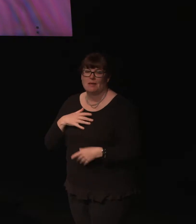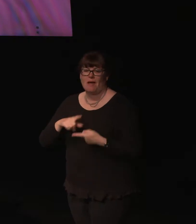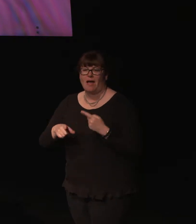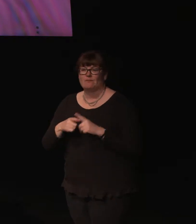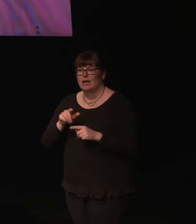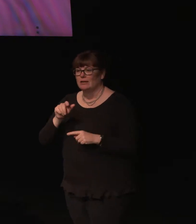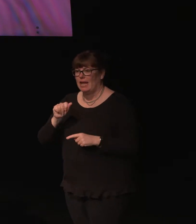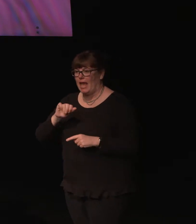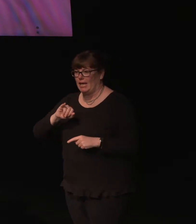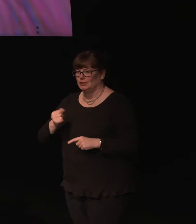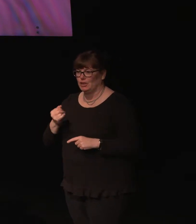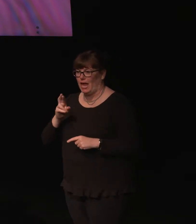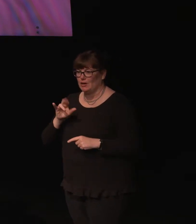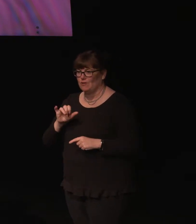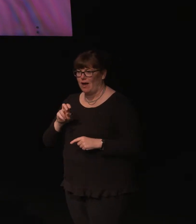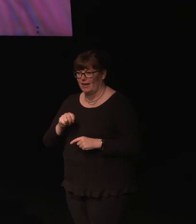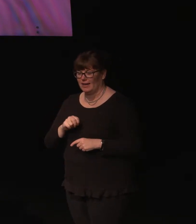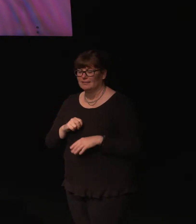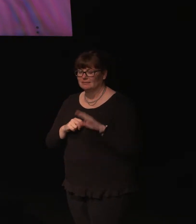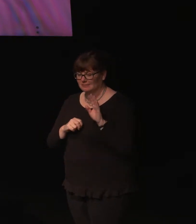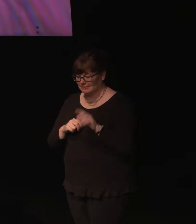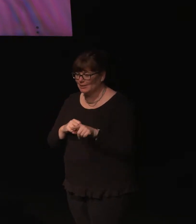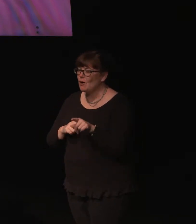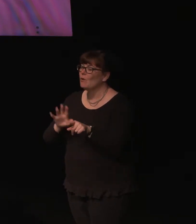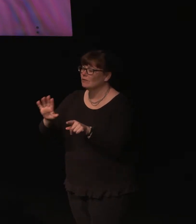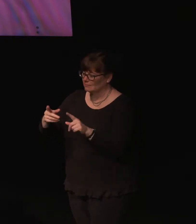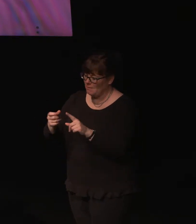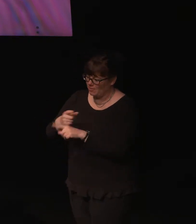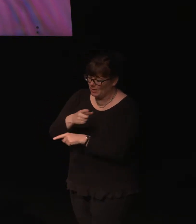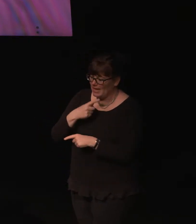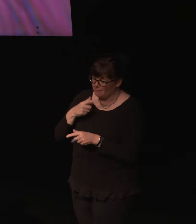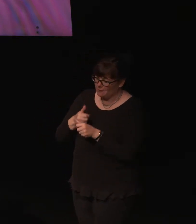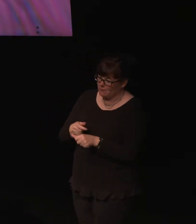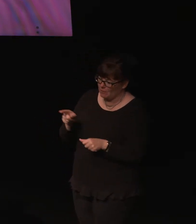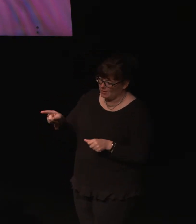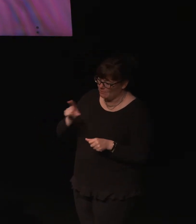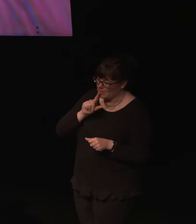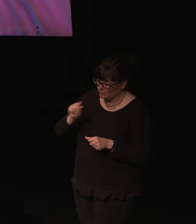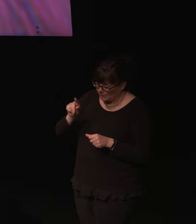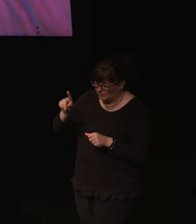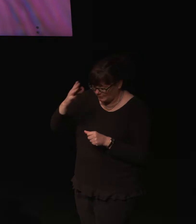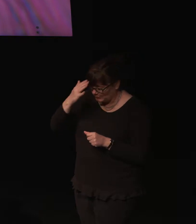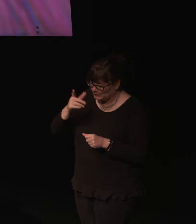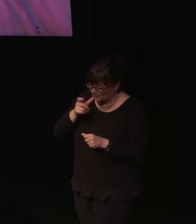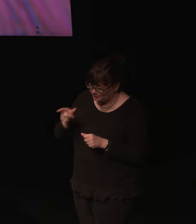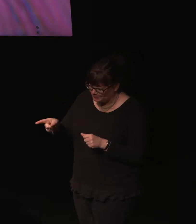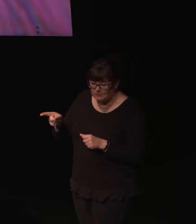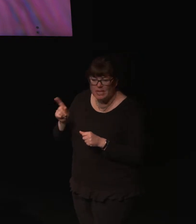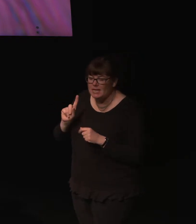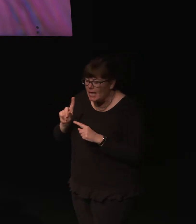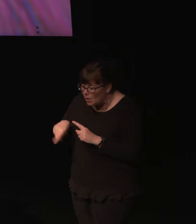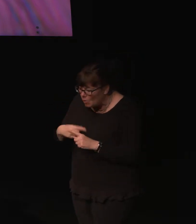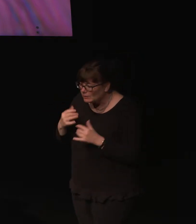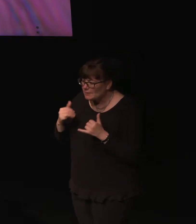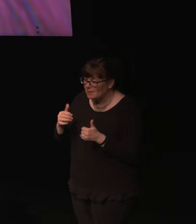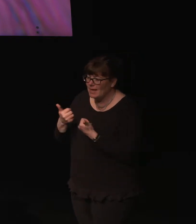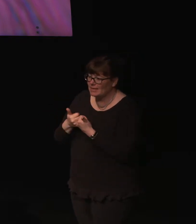Who, by the way, If you follow on Twitter you know who he is. He can only play games with his feet.